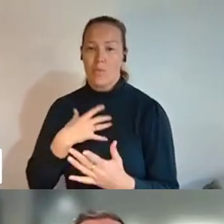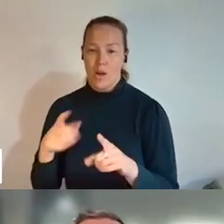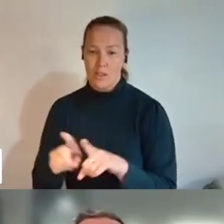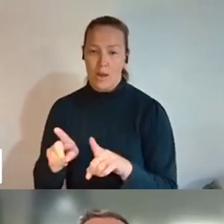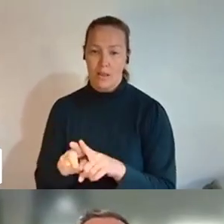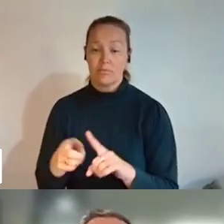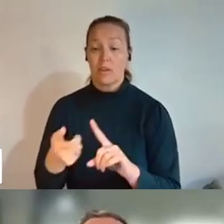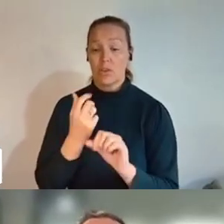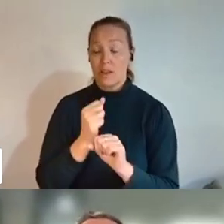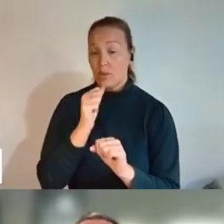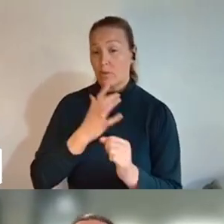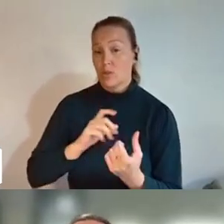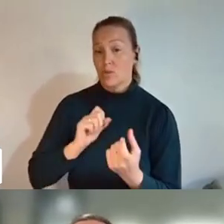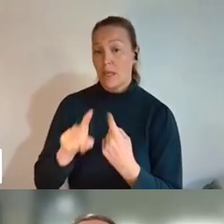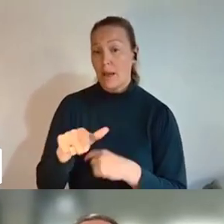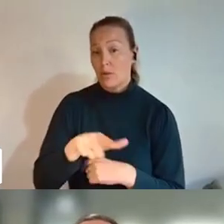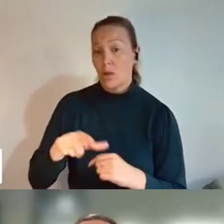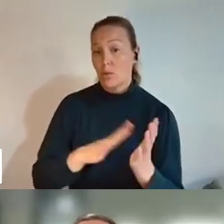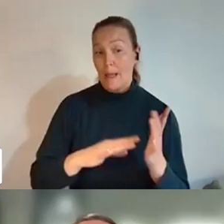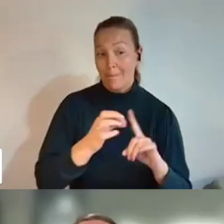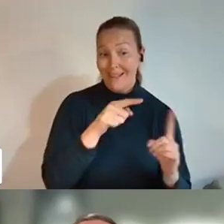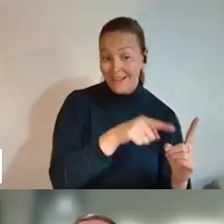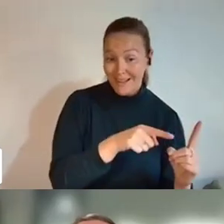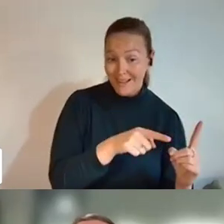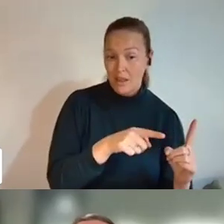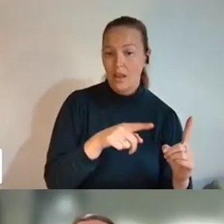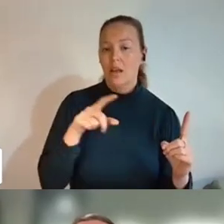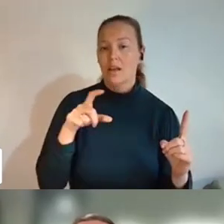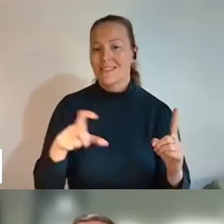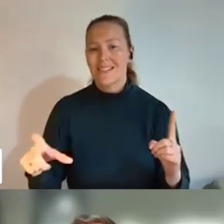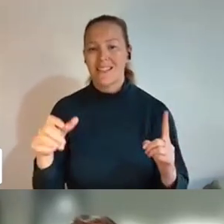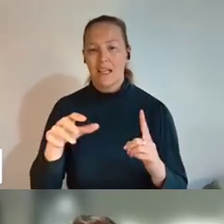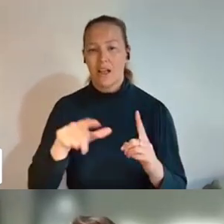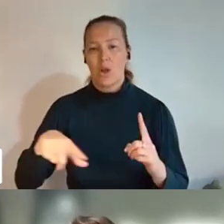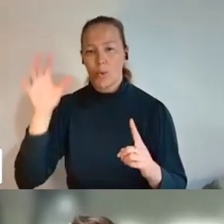local MP, as others have suggested, cc'ing your local councillor, do you know who your